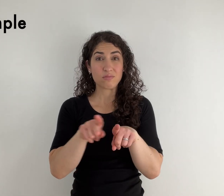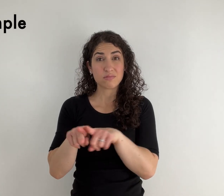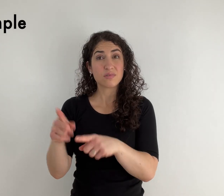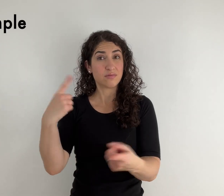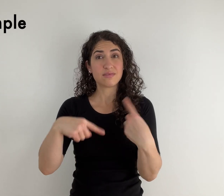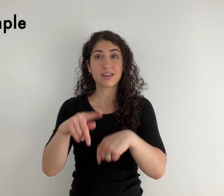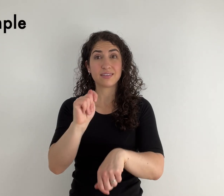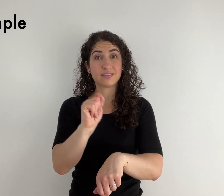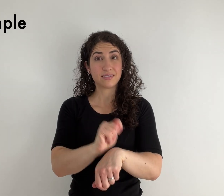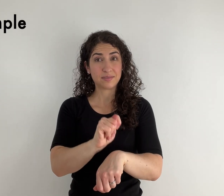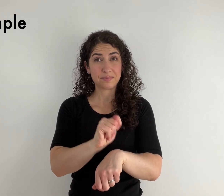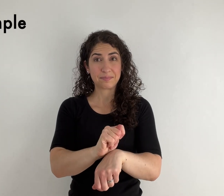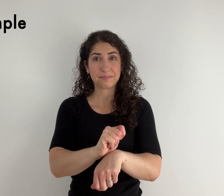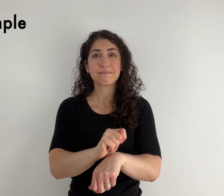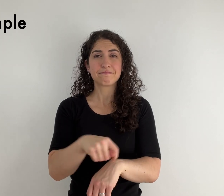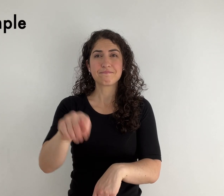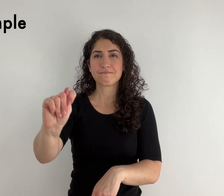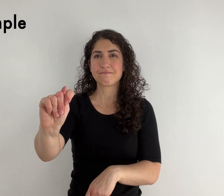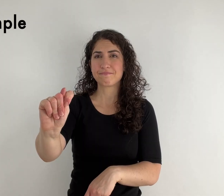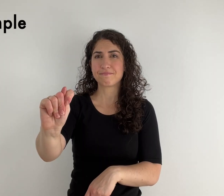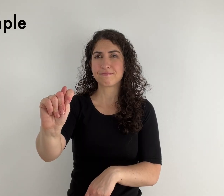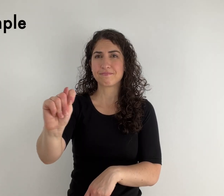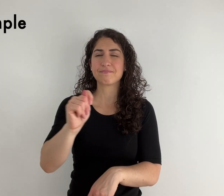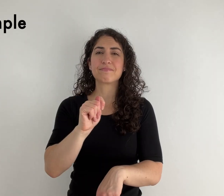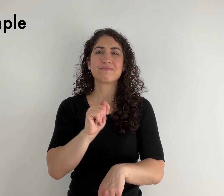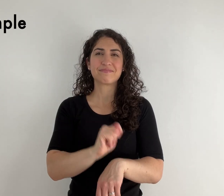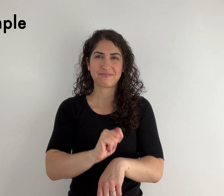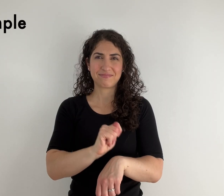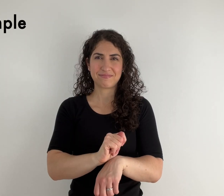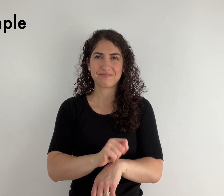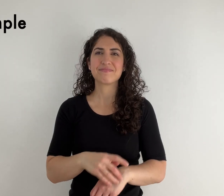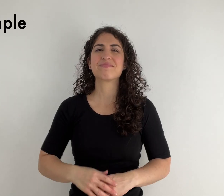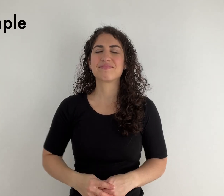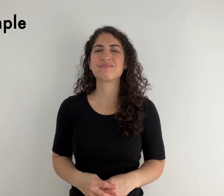Also, there's the sign TEMPLE, now with a "T" handshape. TEMPLE.